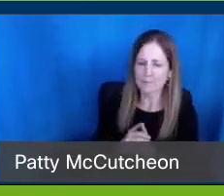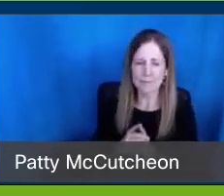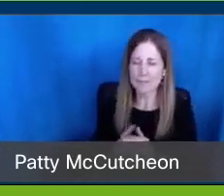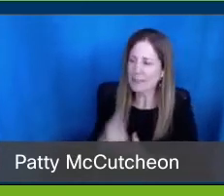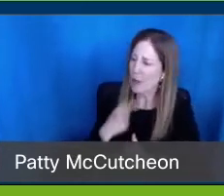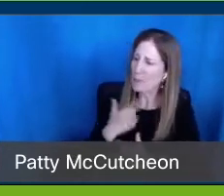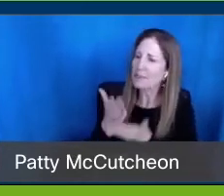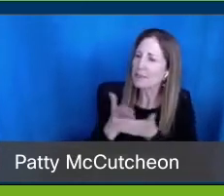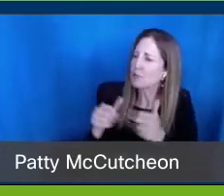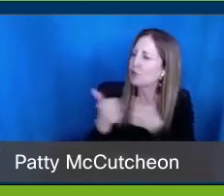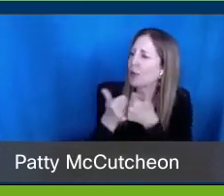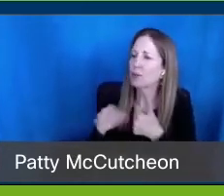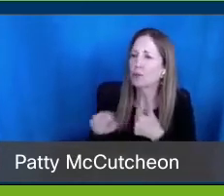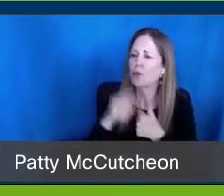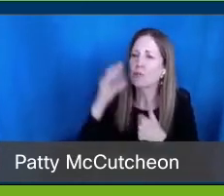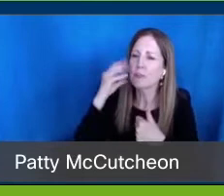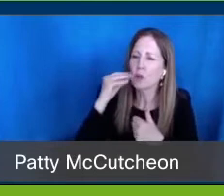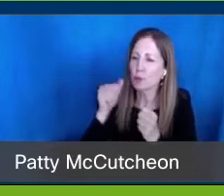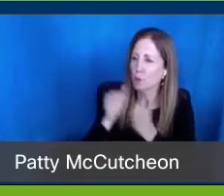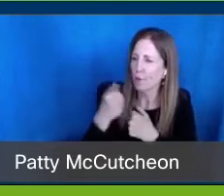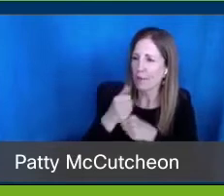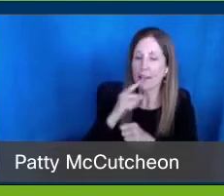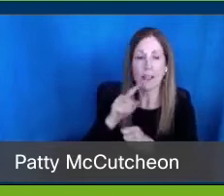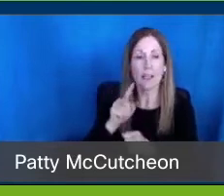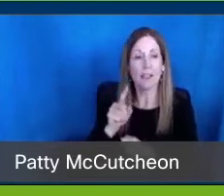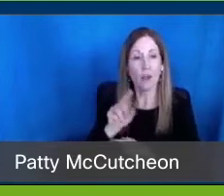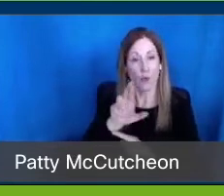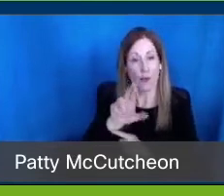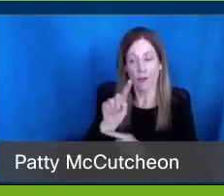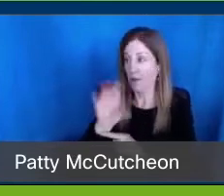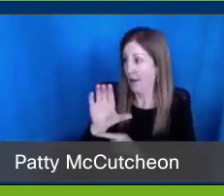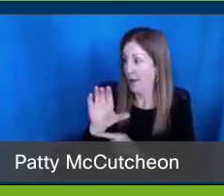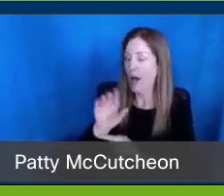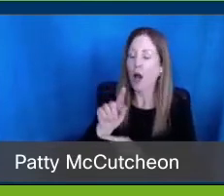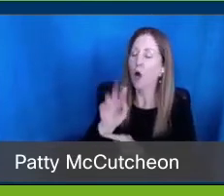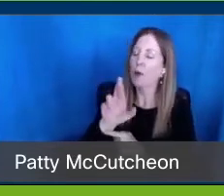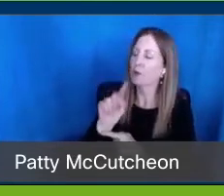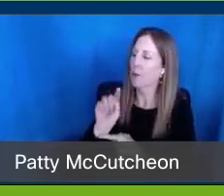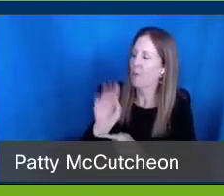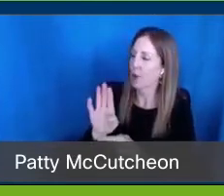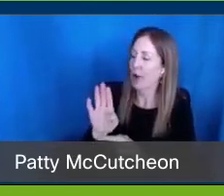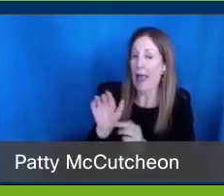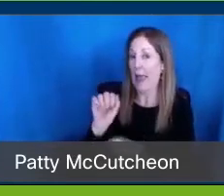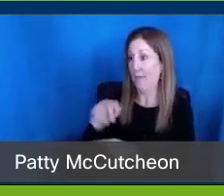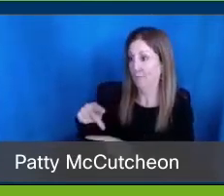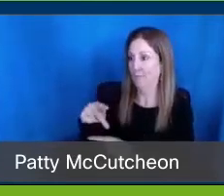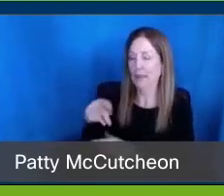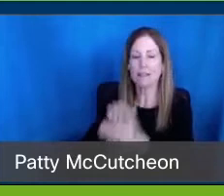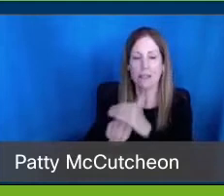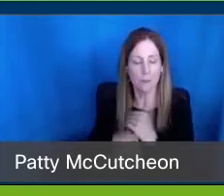in making the Radio Talking Book's app accessible. [David] Well, you know, there were a few.